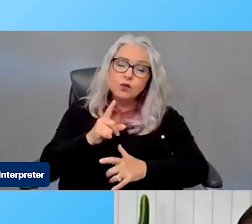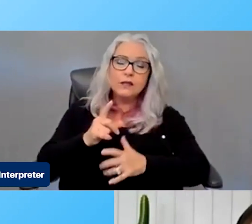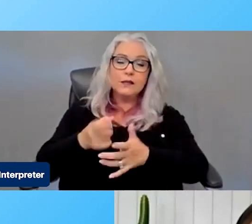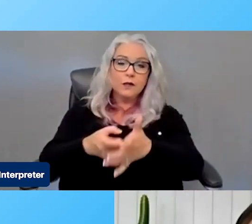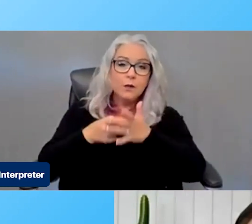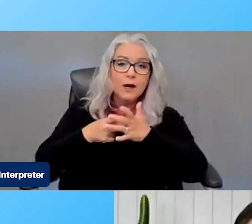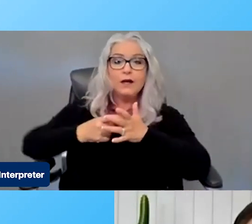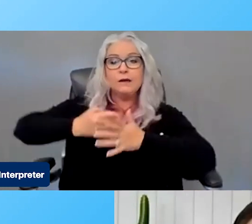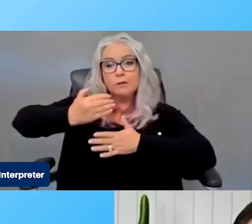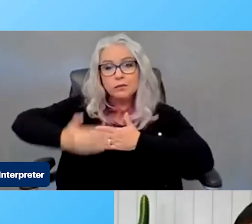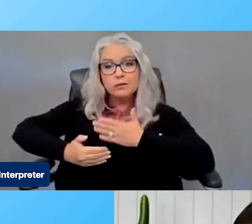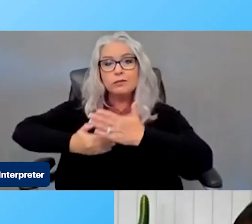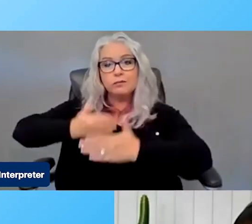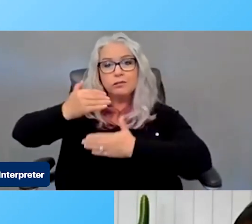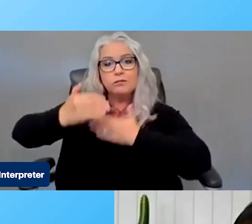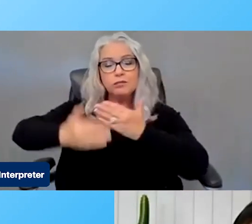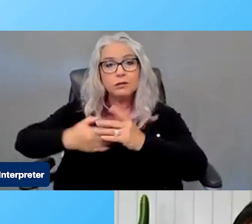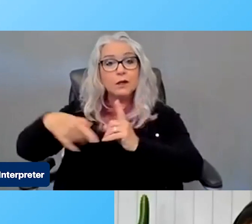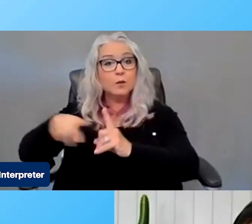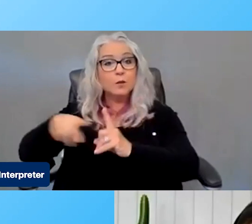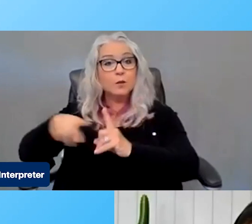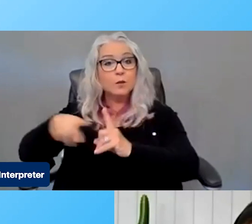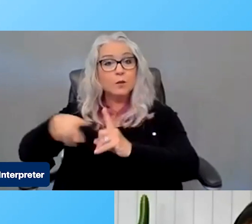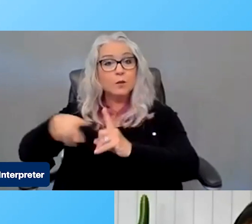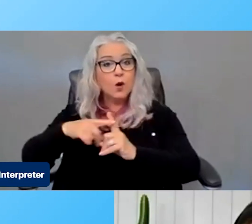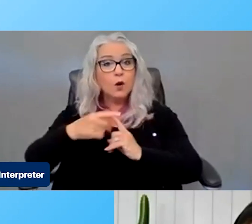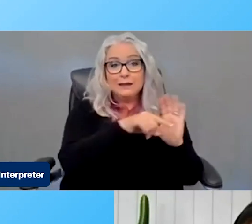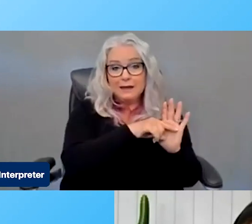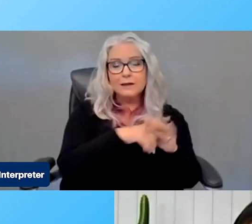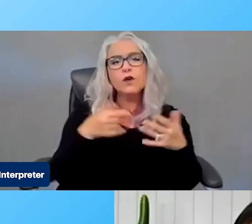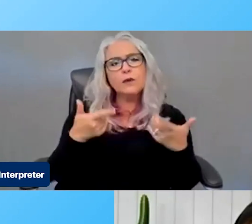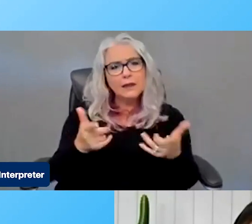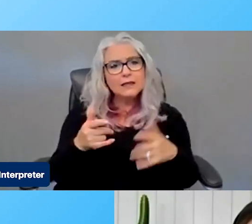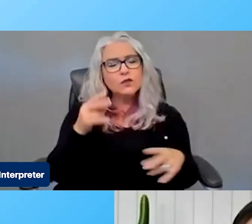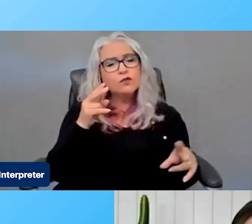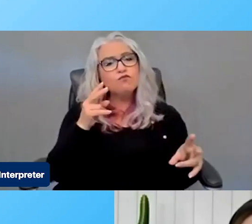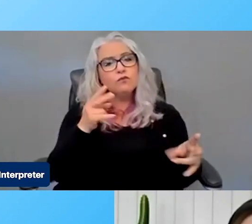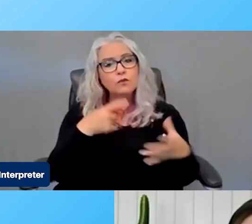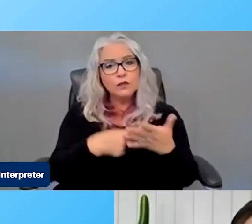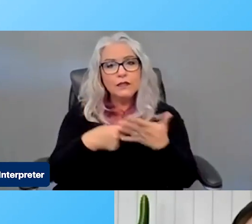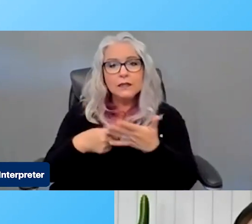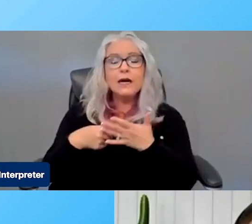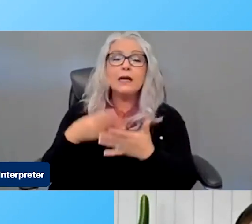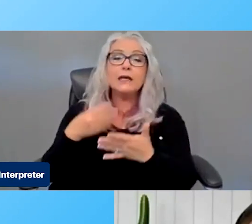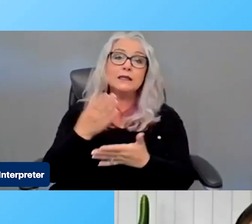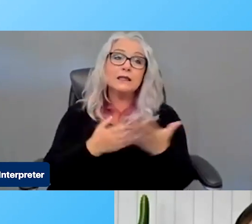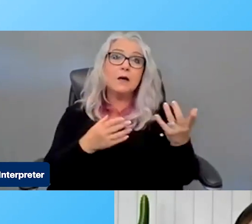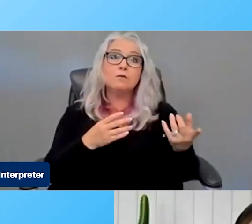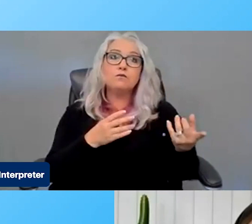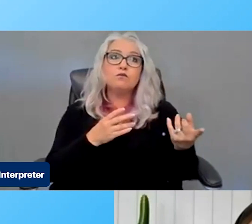the cons. So panel, let's look at some of the realities regarding these